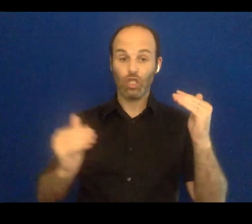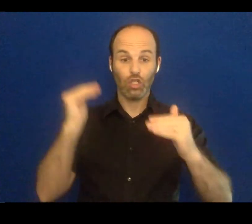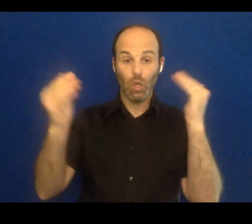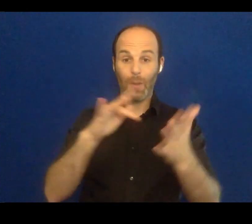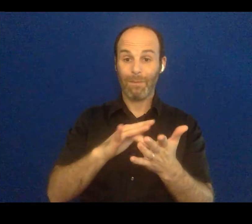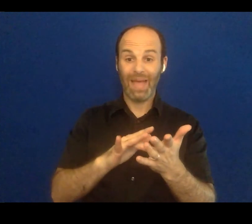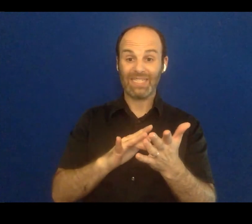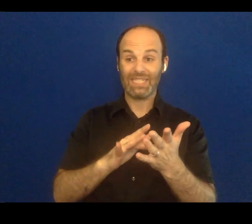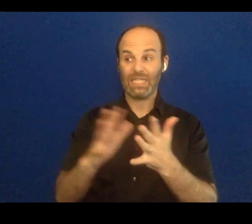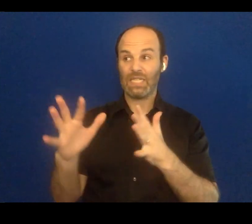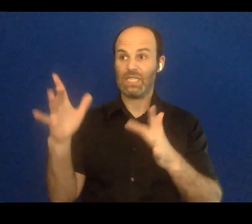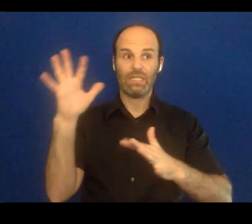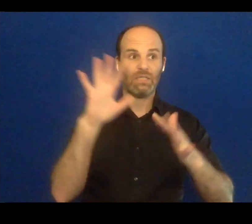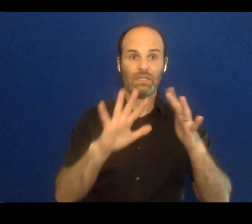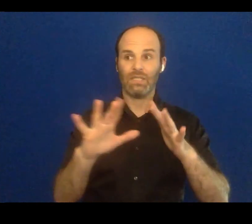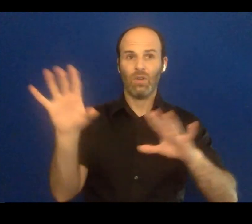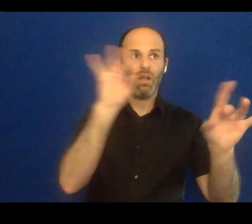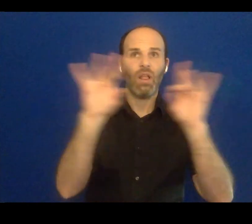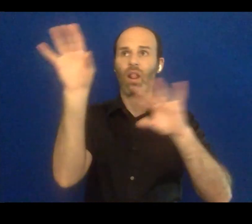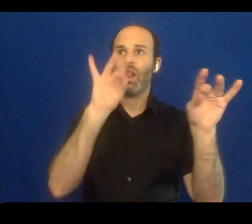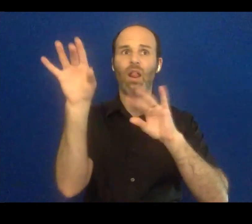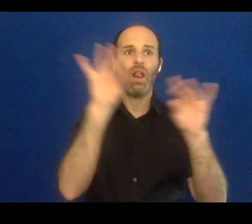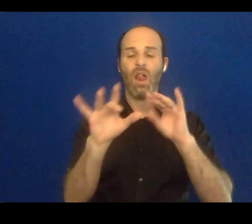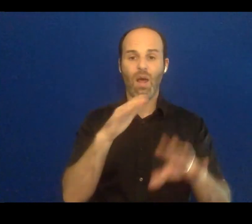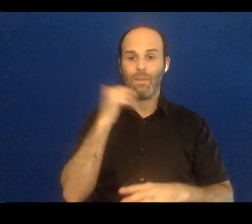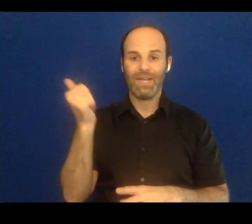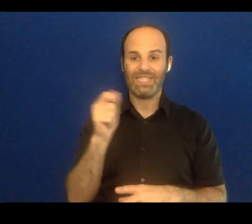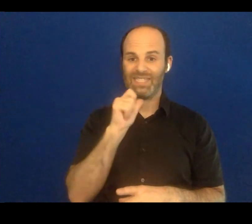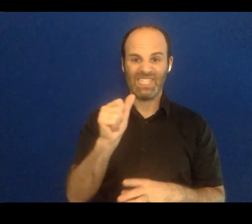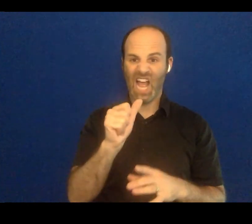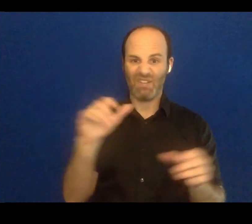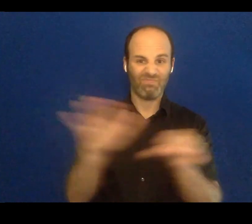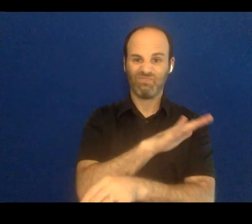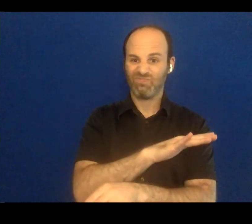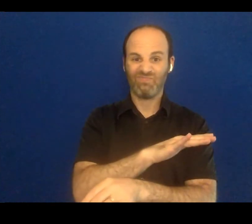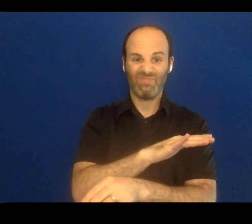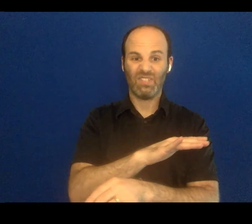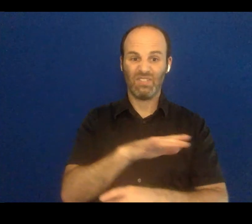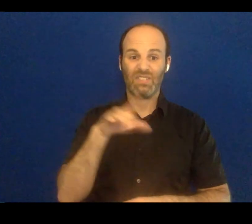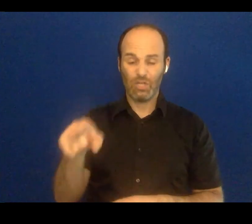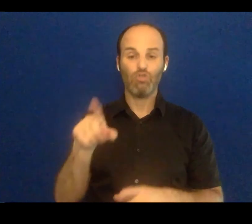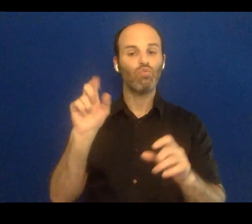MEDICINE IS SCATTERED AT BEST, THEN YOU SHOULD BE ABLE TO IF